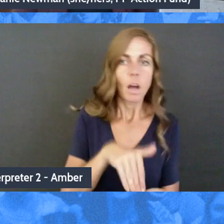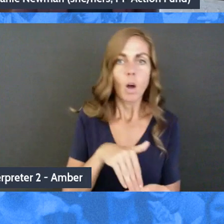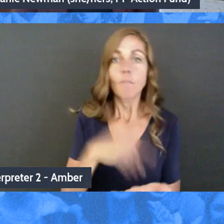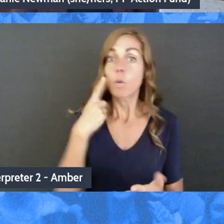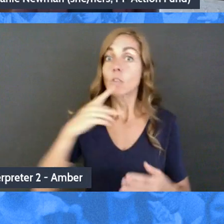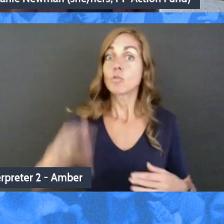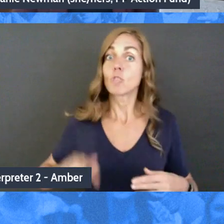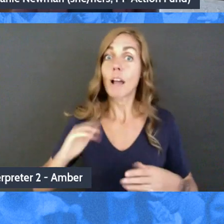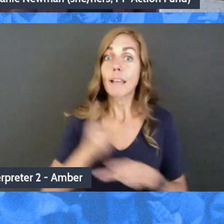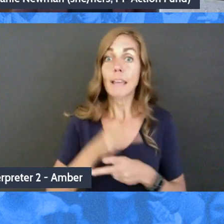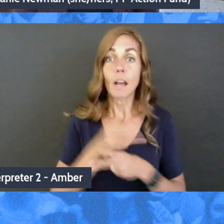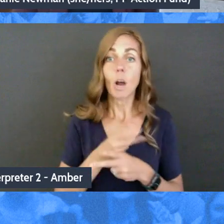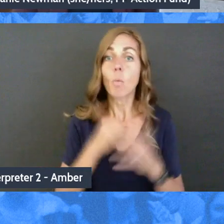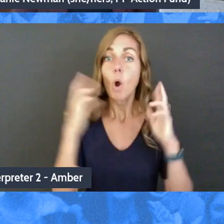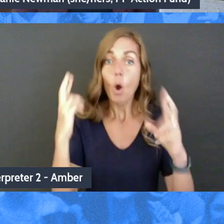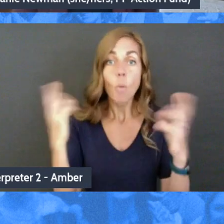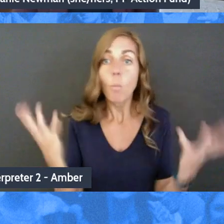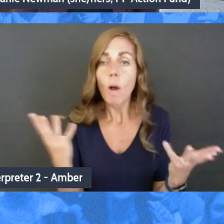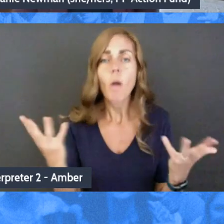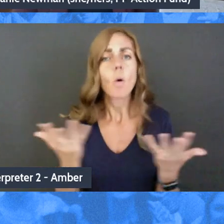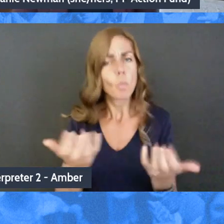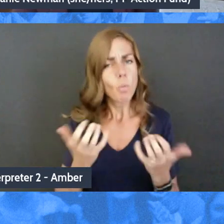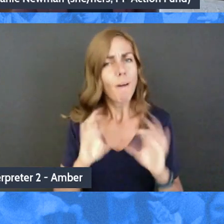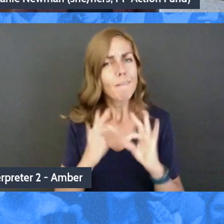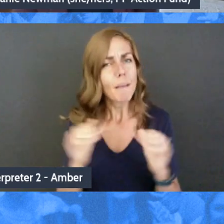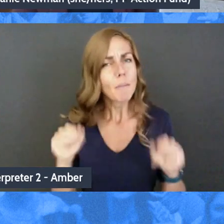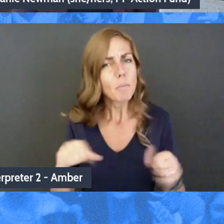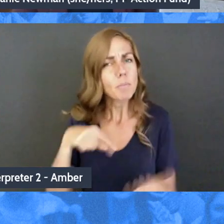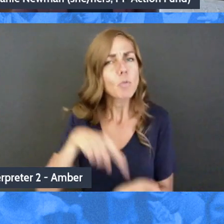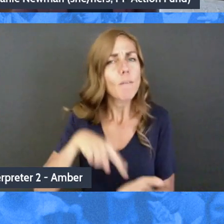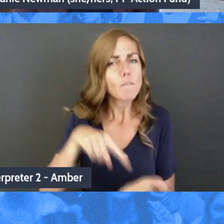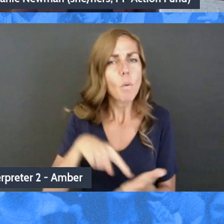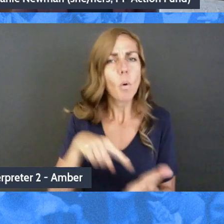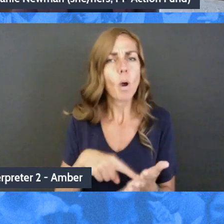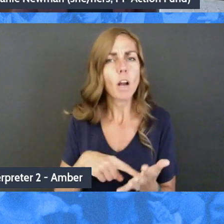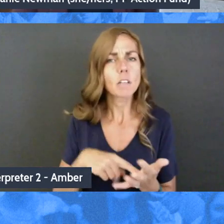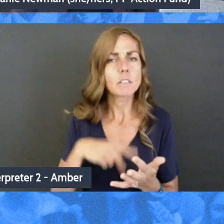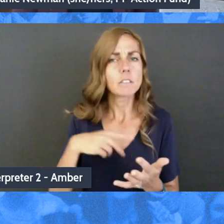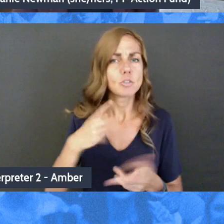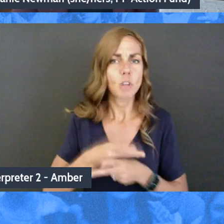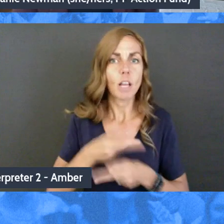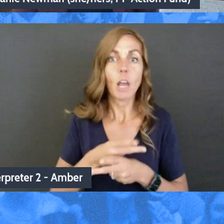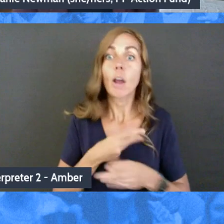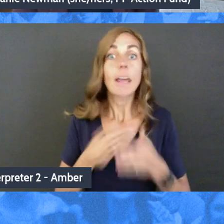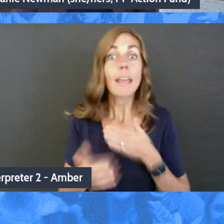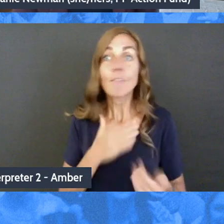is wanting to make sure that families can afford child care. So even if women make these gains back in the workforce,